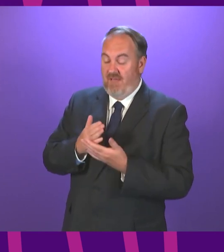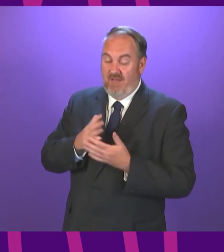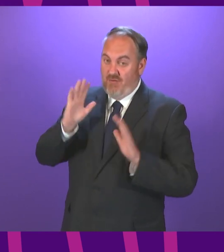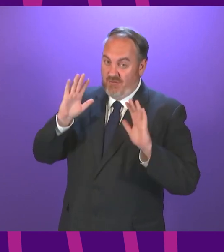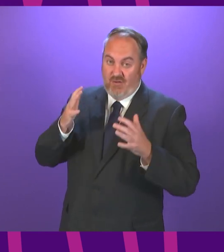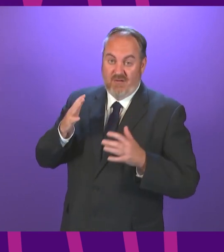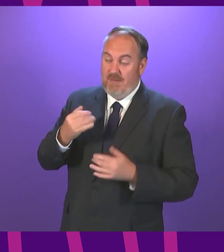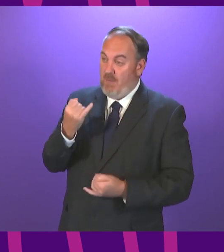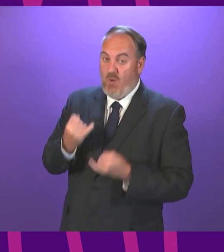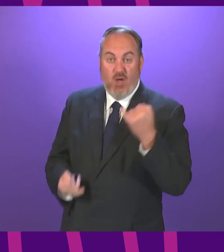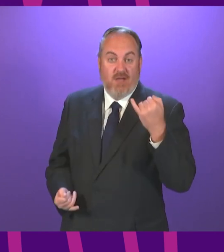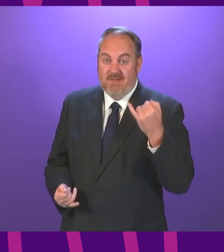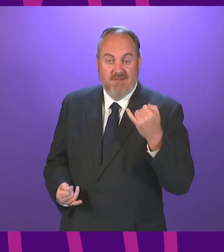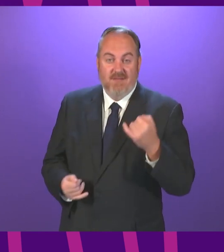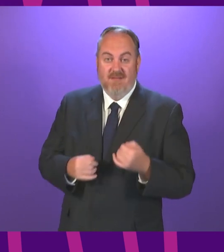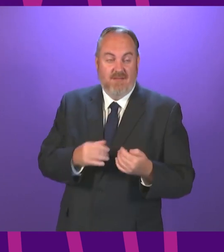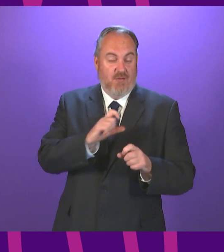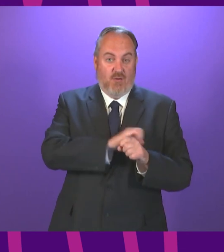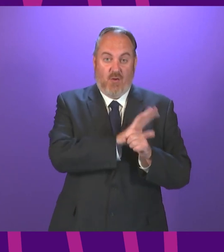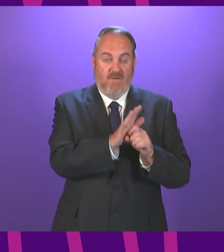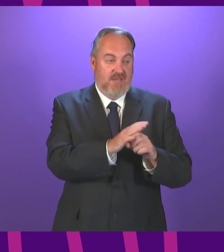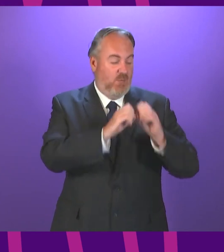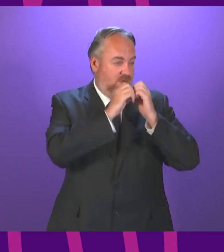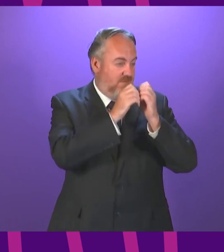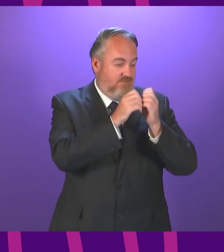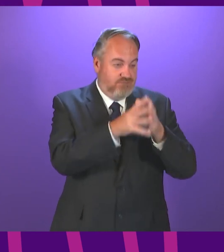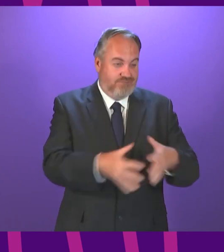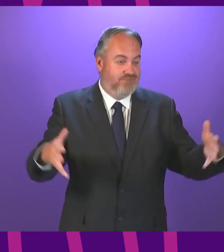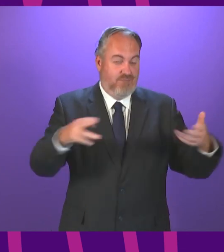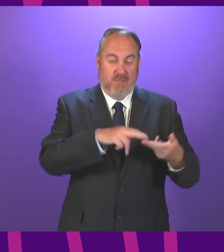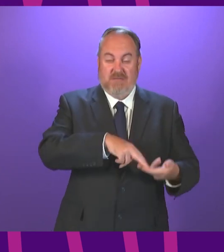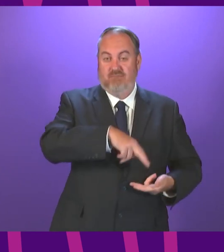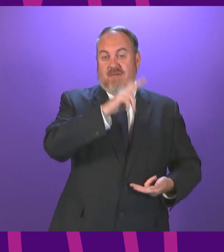even steeper rise in infections in the weeks to come, which would hold back or set back